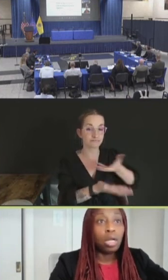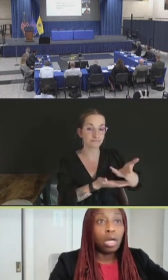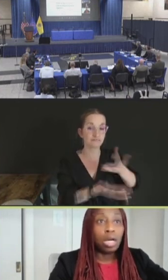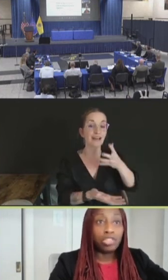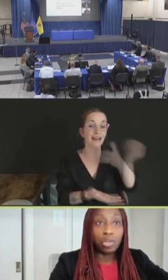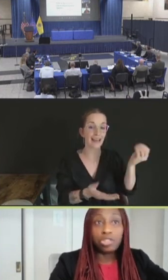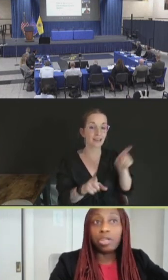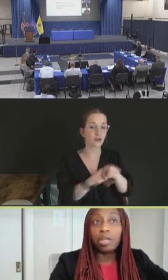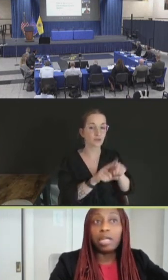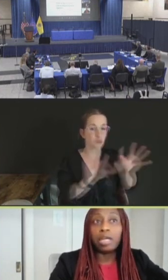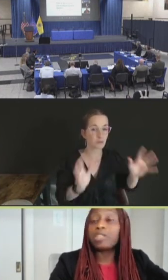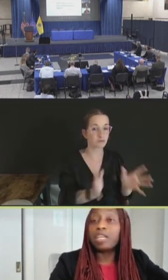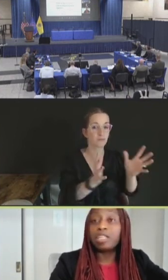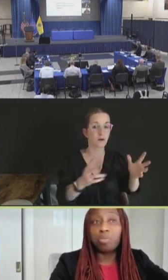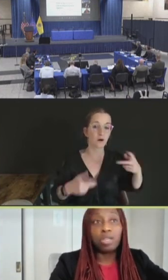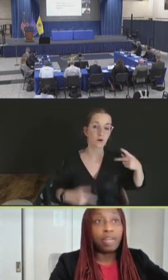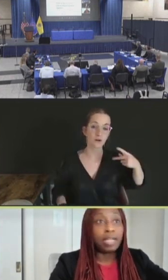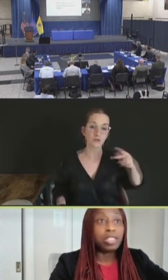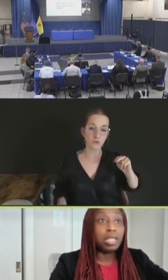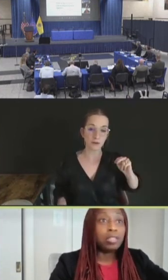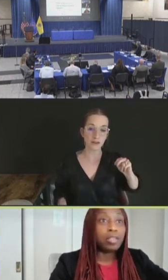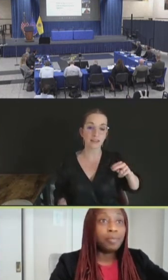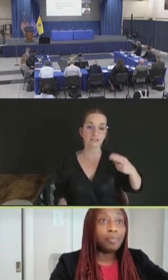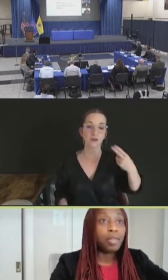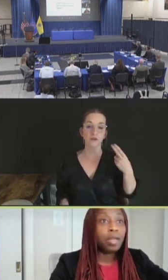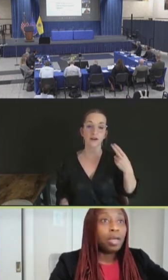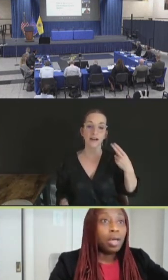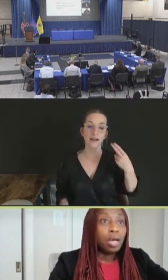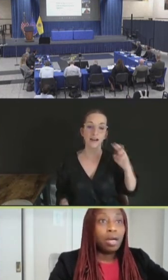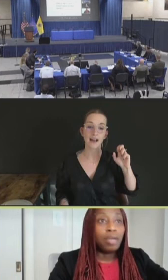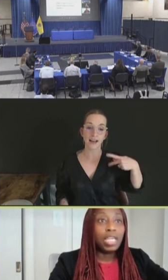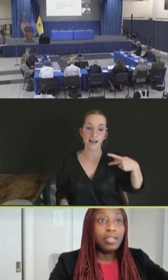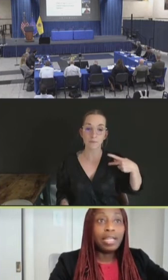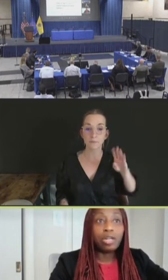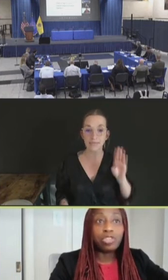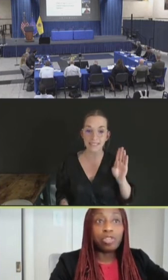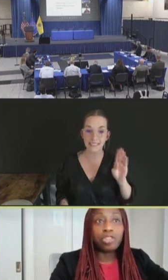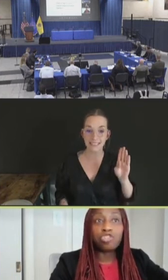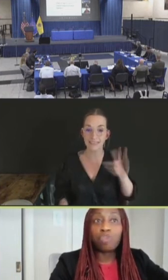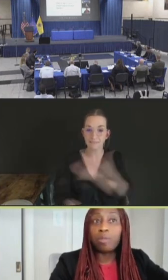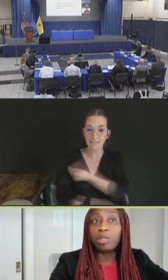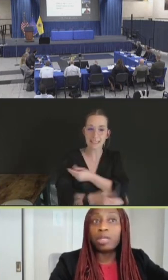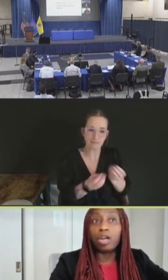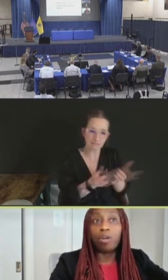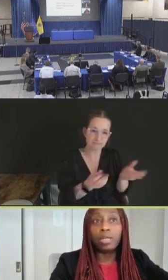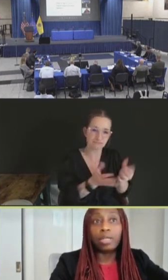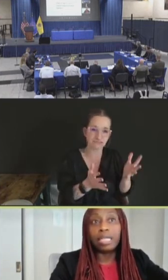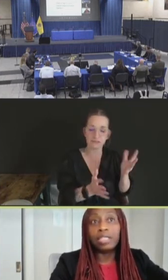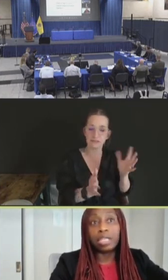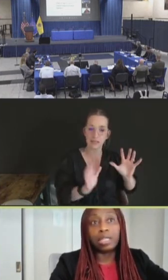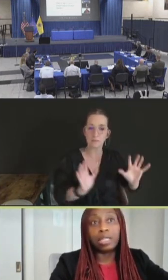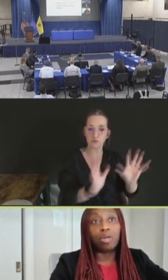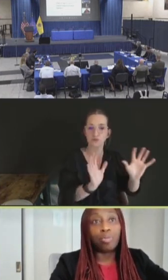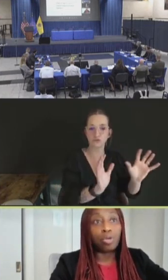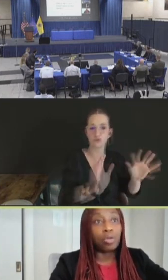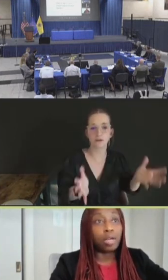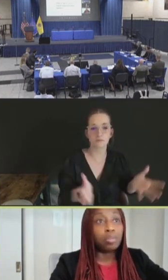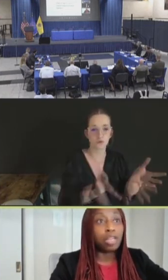zoster and hepatitis B vaccines. Indian Health Service, Tribal Auburn Indian health programs